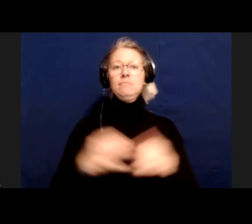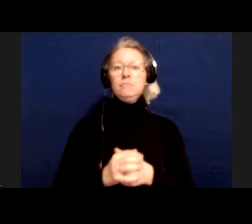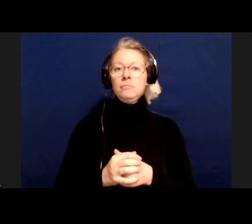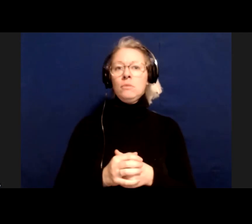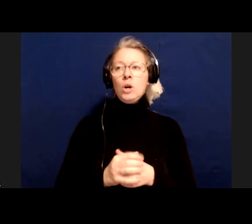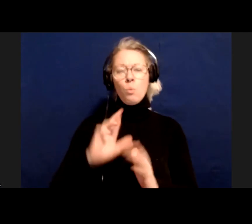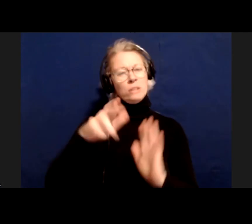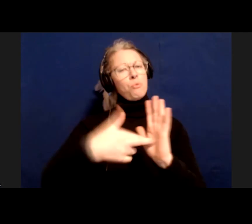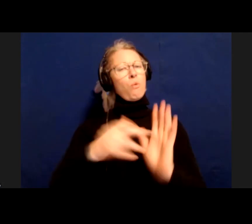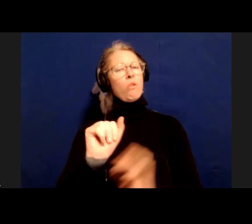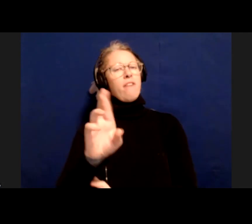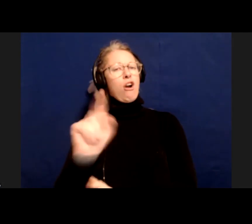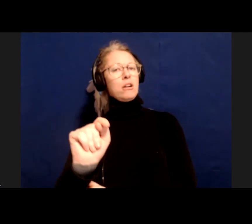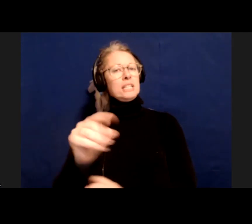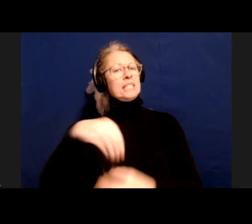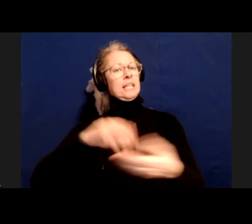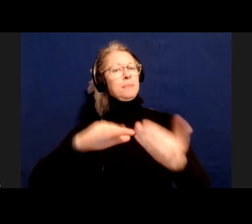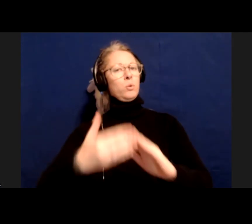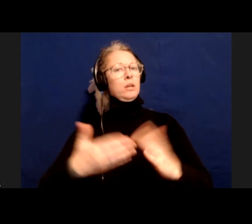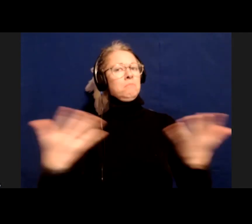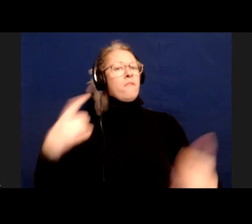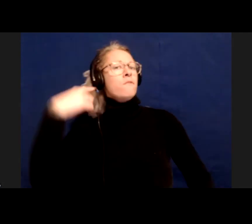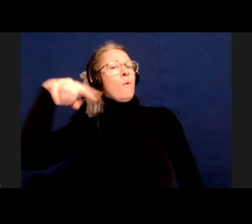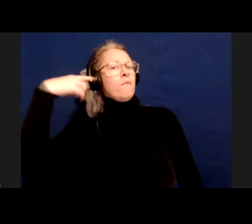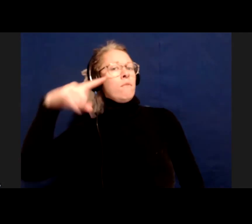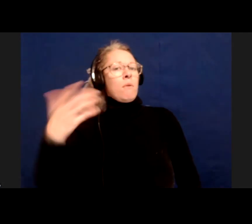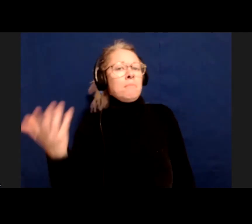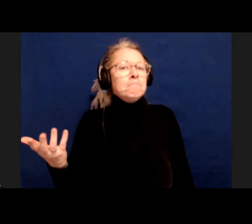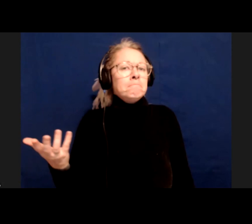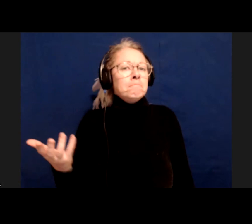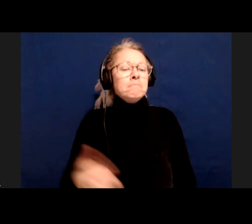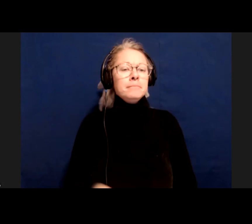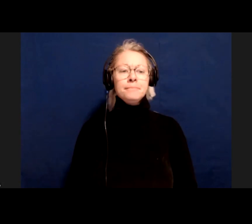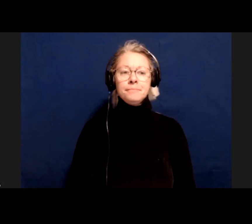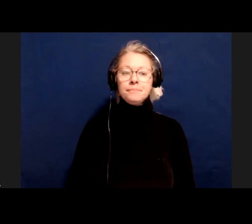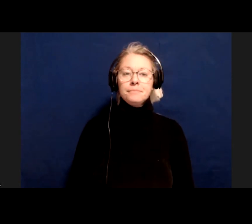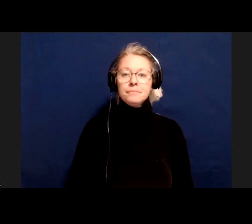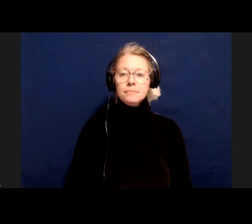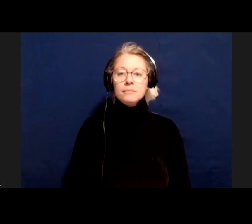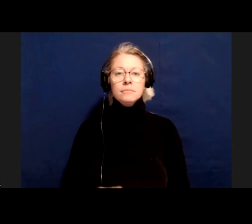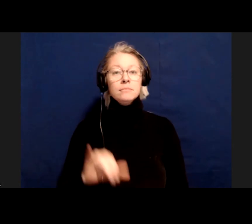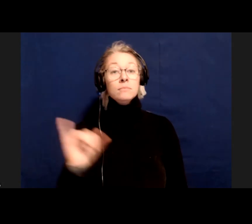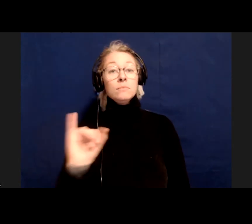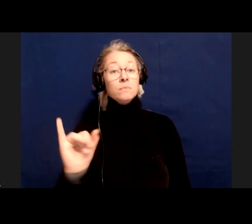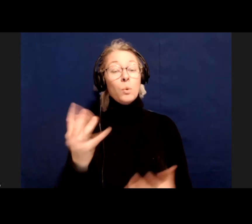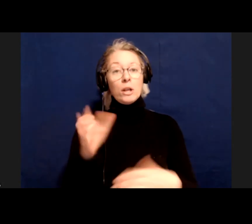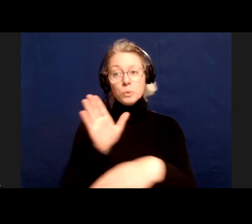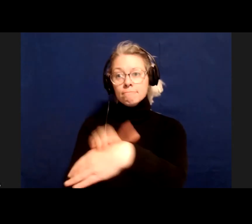art generally in community, in the public realm, and invite artists, back to that keystone